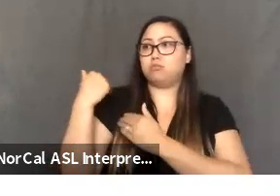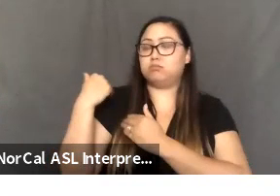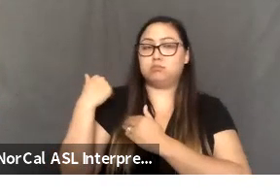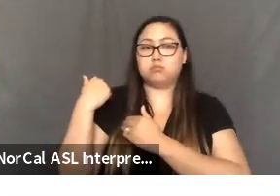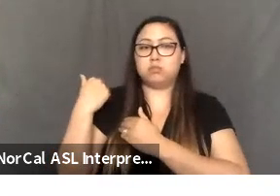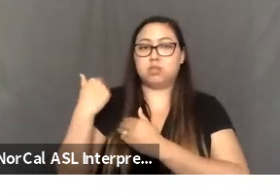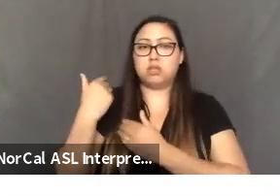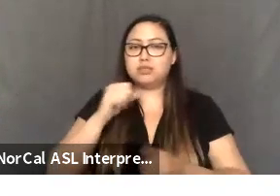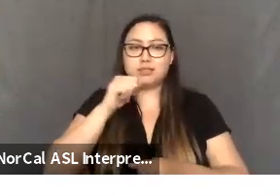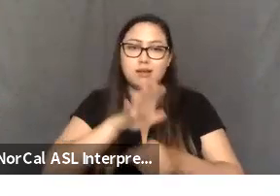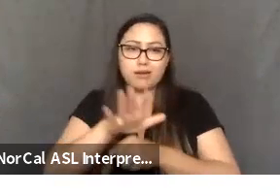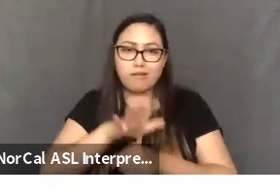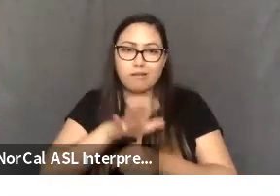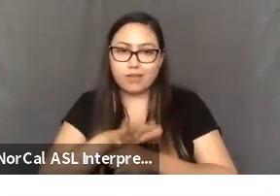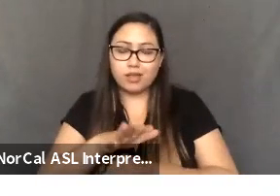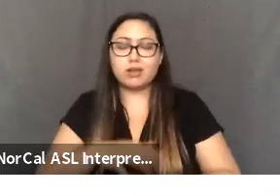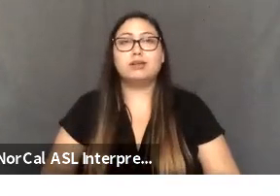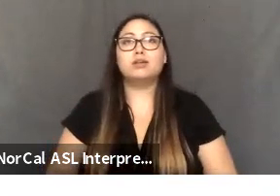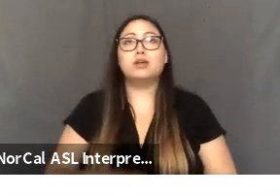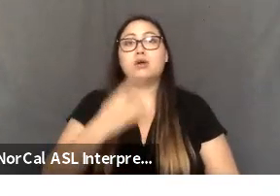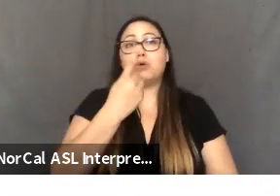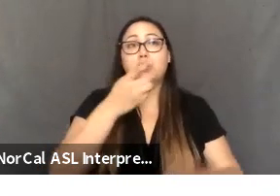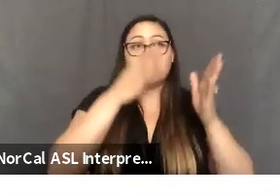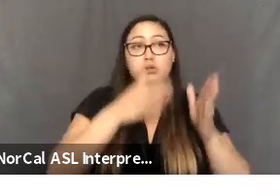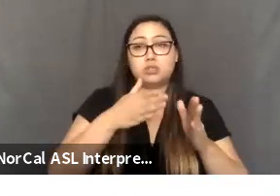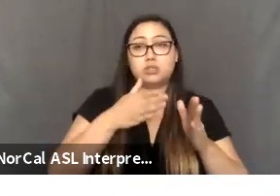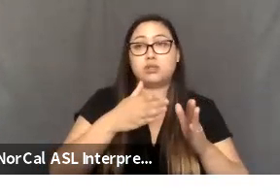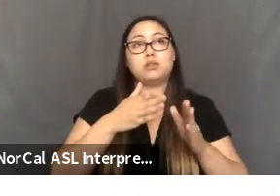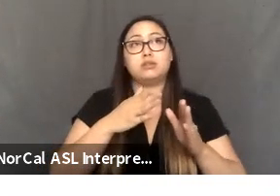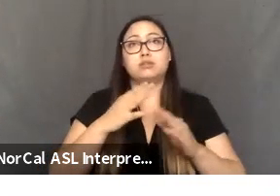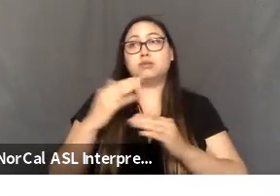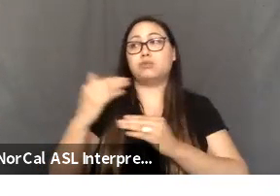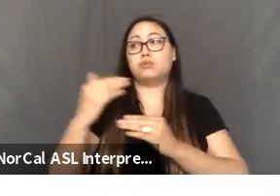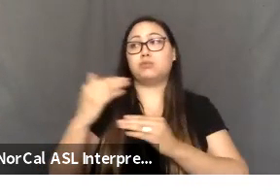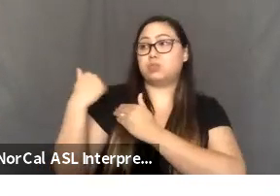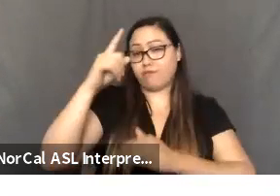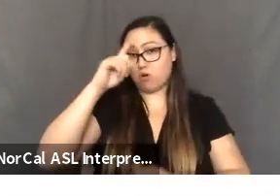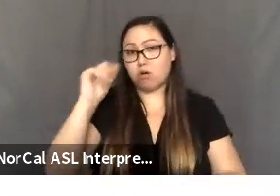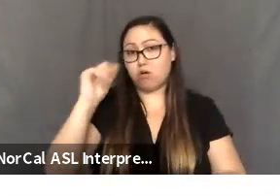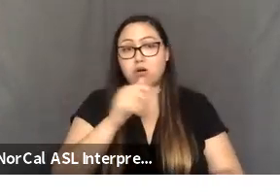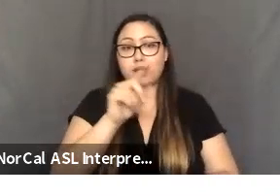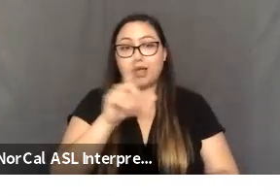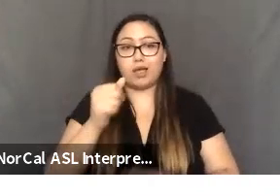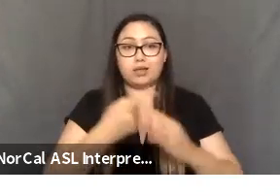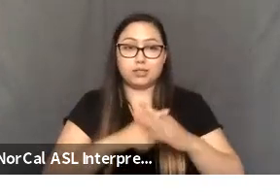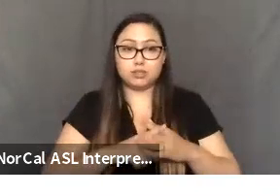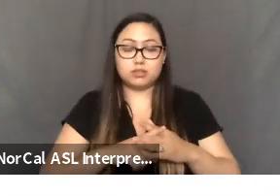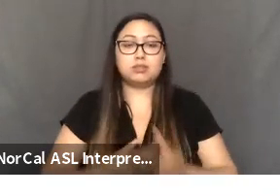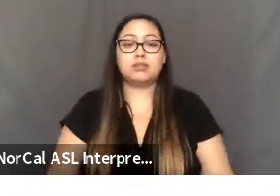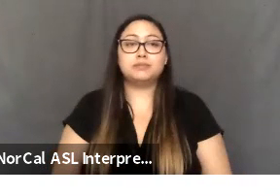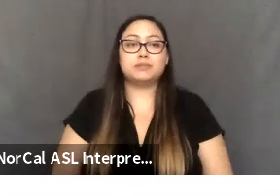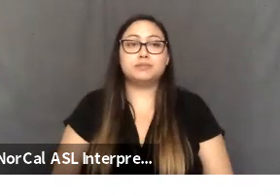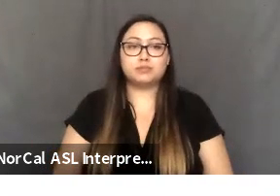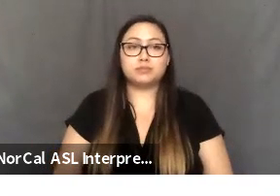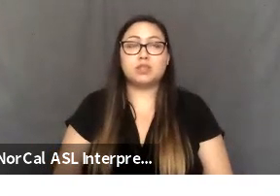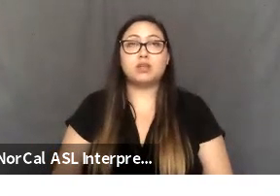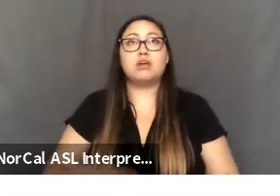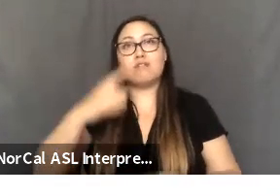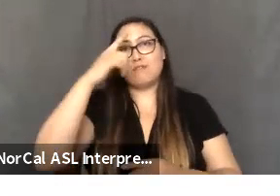So one participant who was responsible for all ADA initiatives across five different hospitals said,